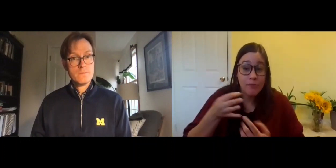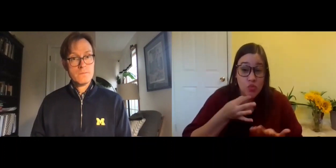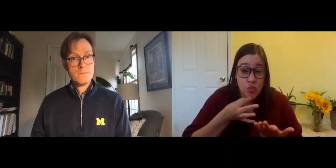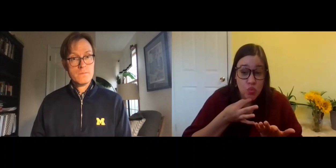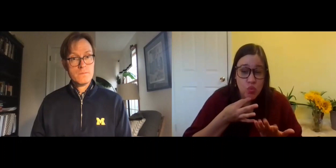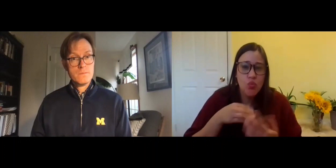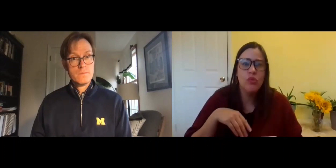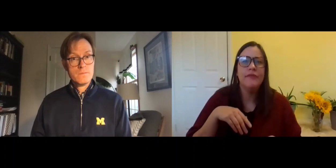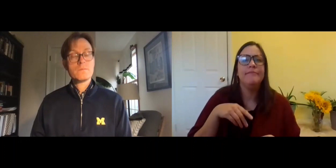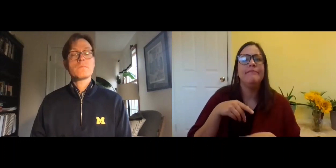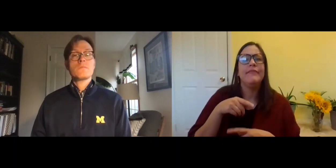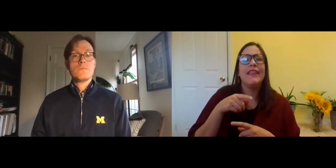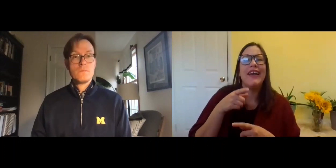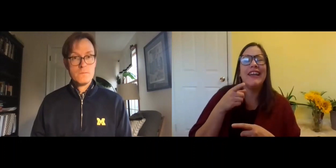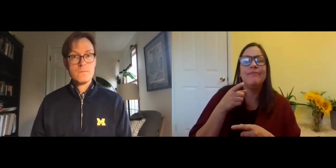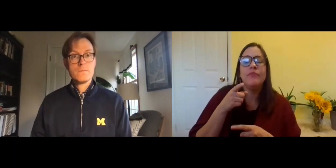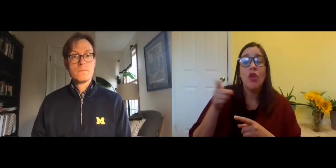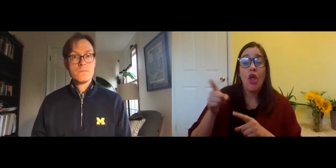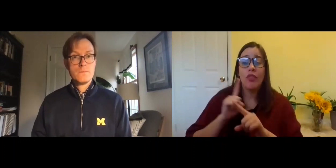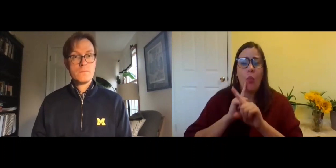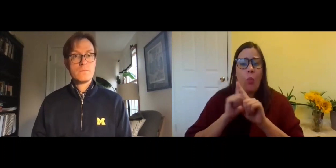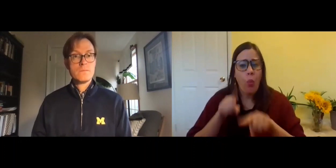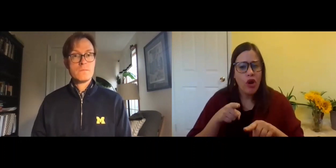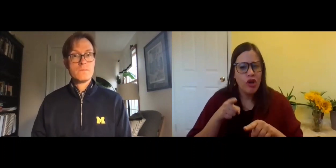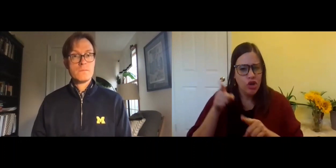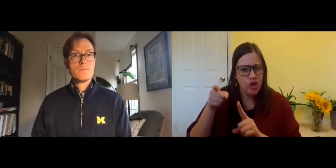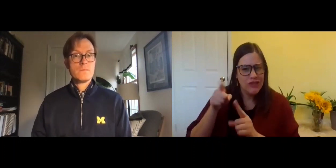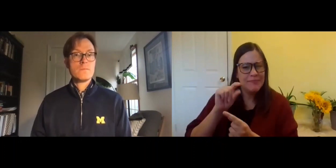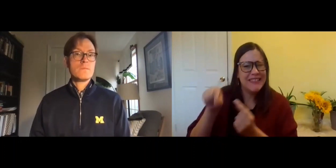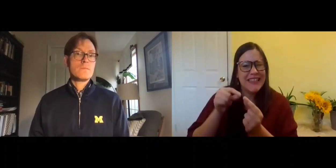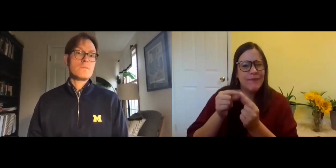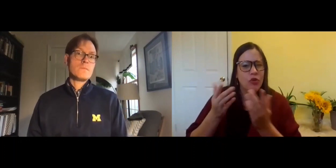Annie Urasky: Now we know the holidays are coming up.